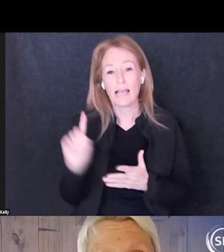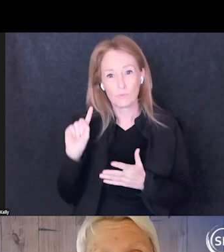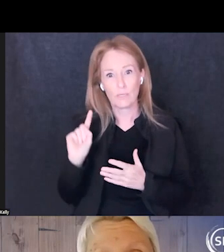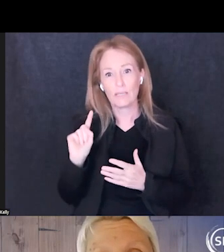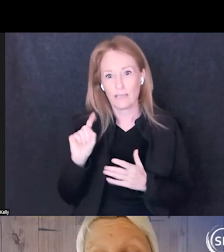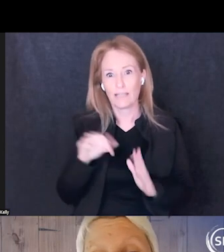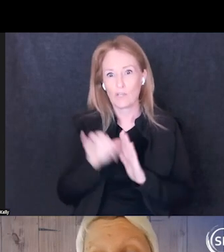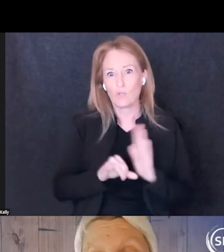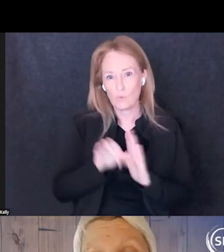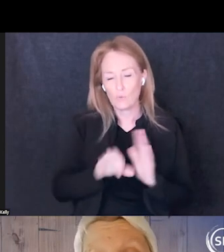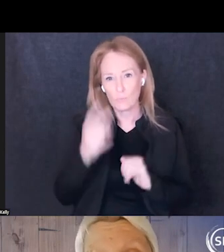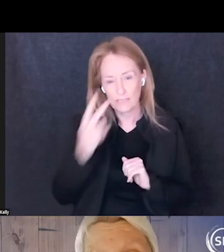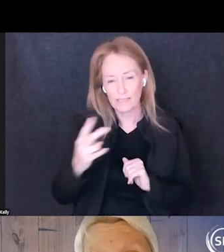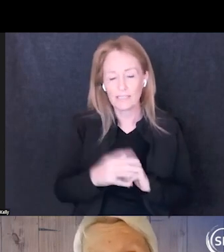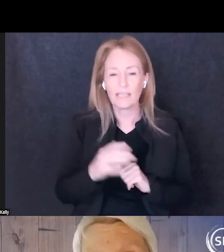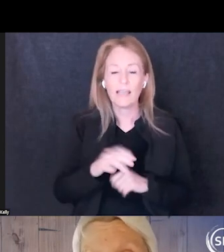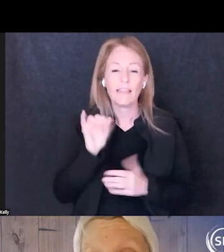THAT IS DAY IN THE LIFE AND TEEN CRISIS LINES.